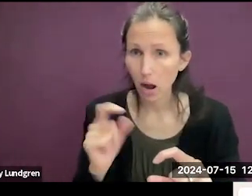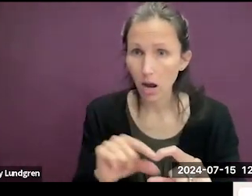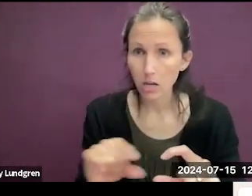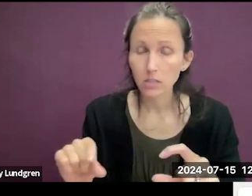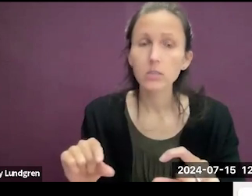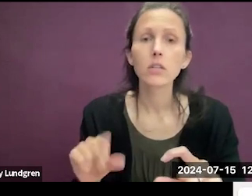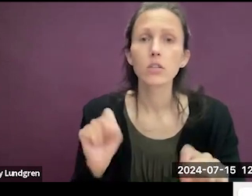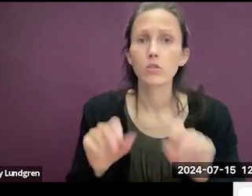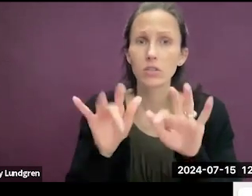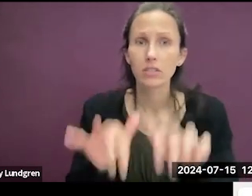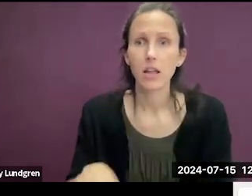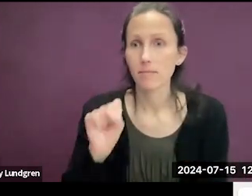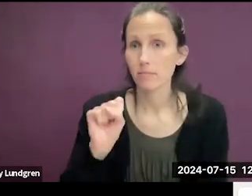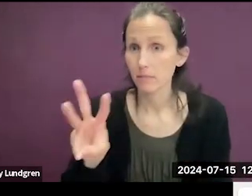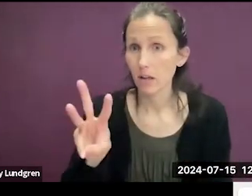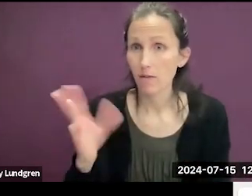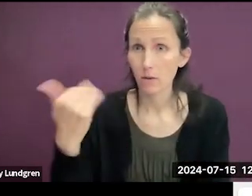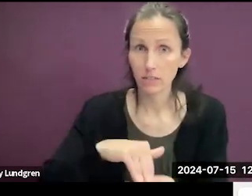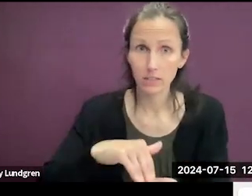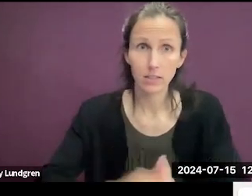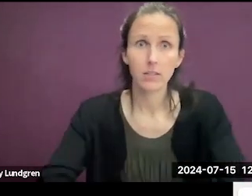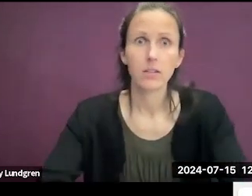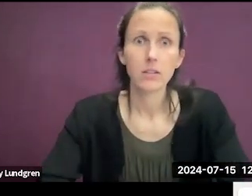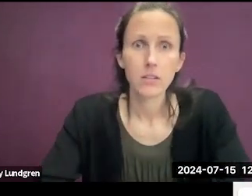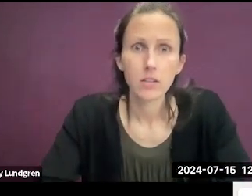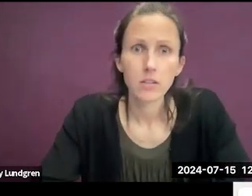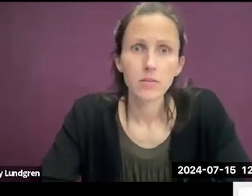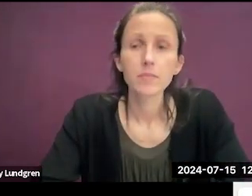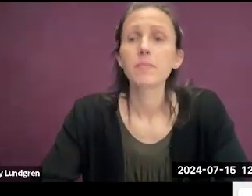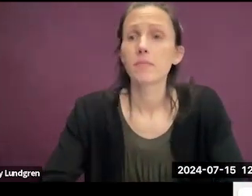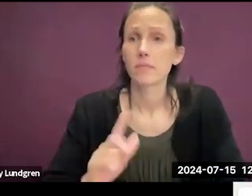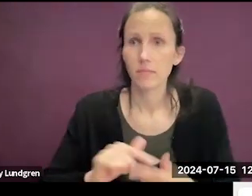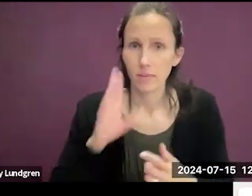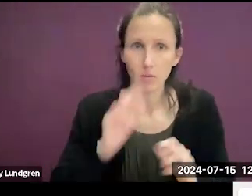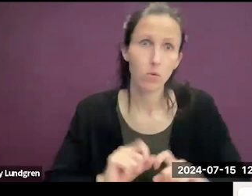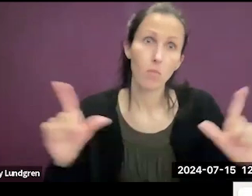you can type in Software Center. And that will open the Software Center app.